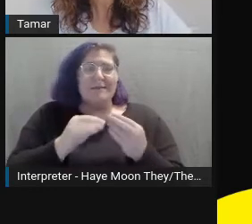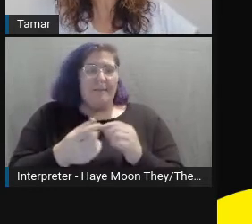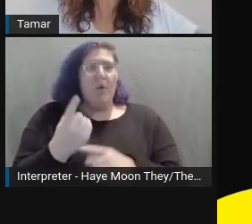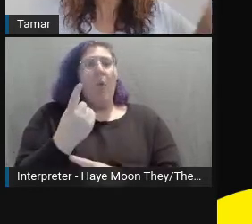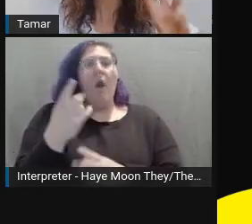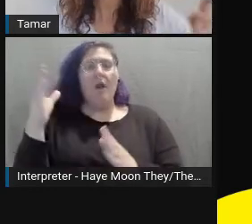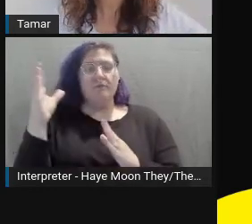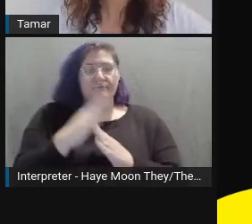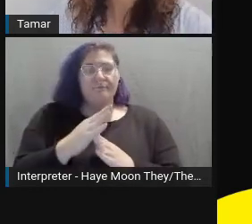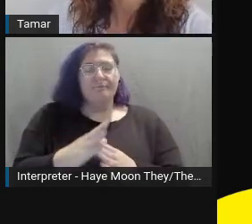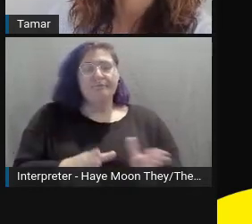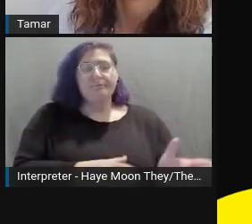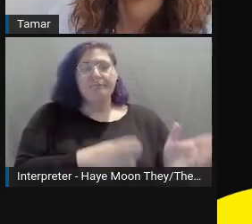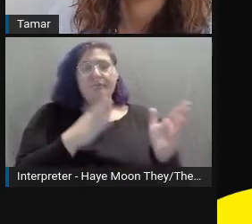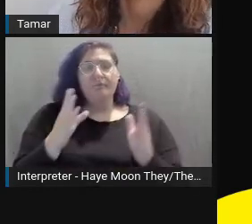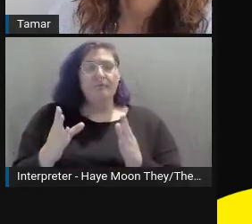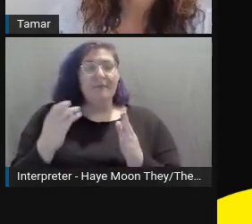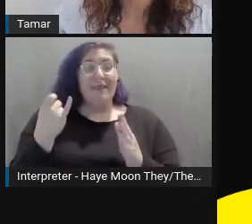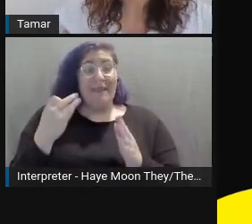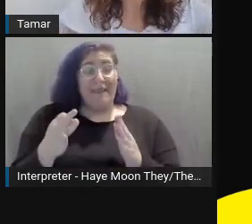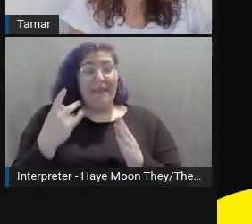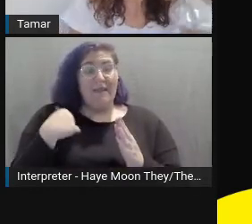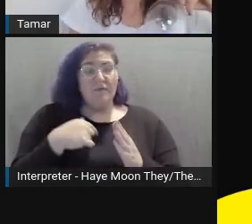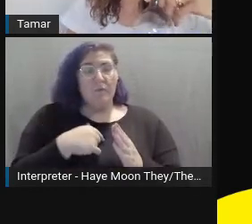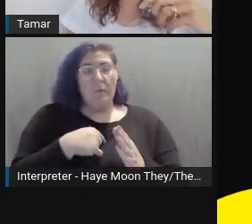If we dive a little bit deeper and we go into this menu,